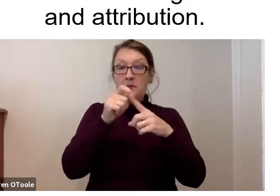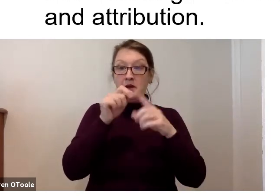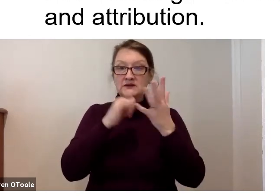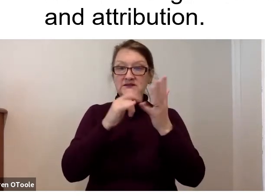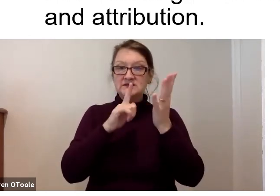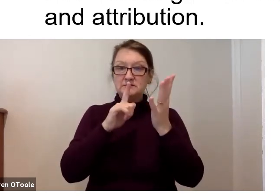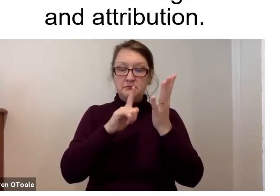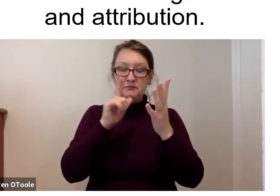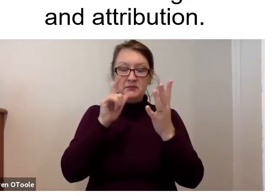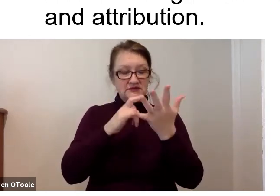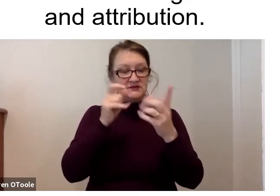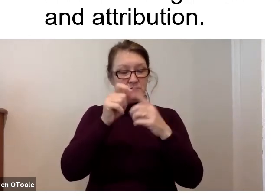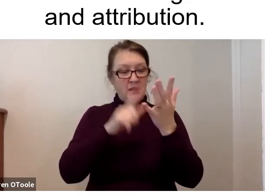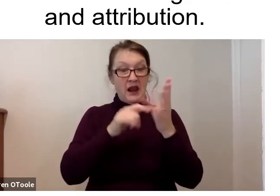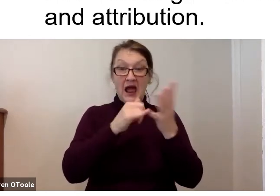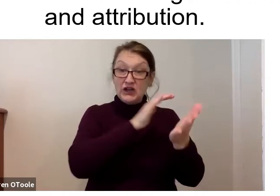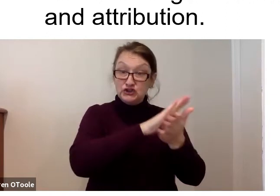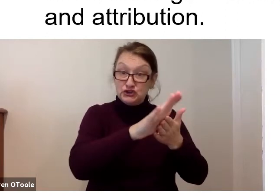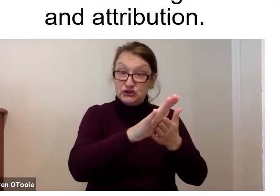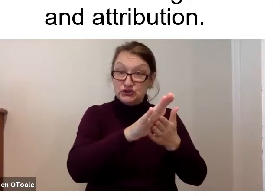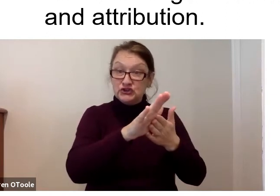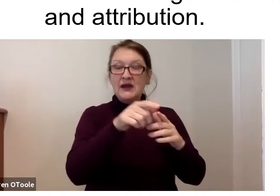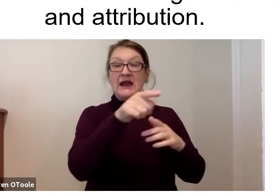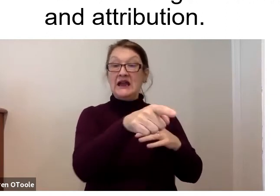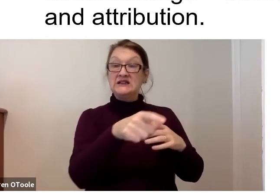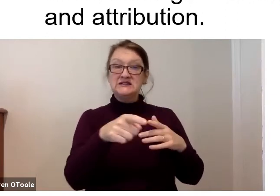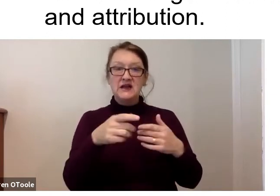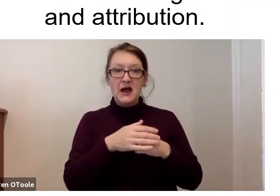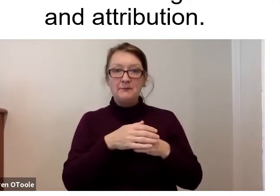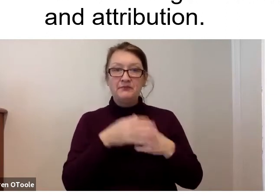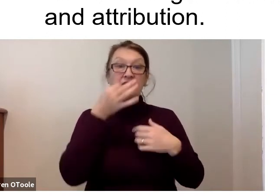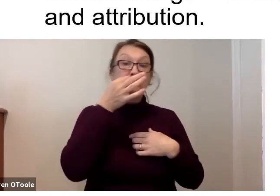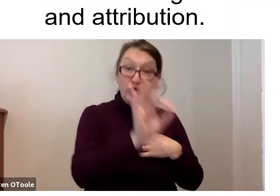It is all user generated in this stuff from around the world.